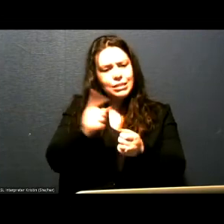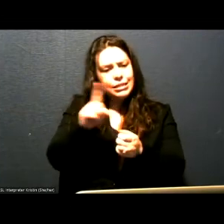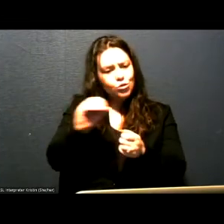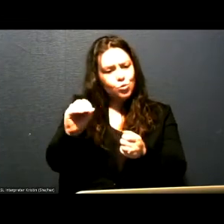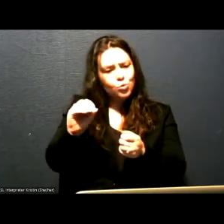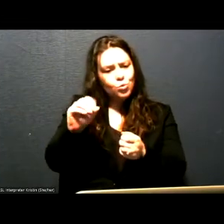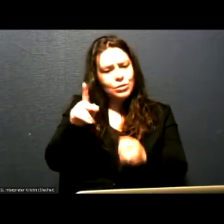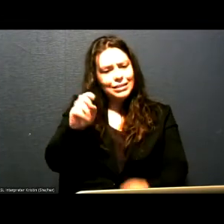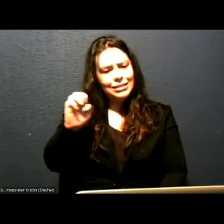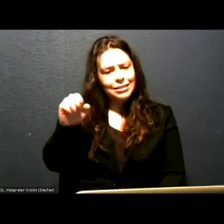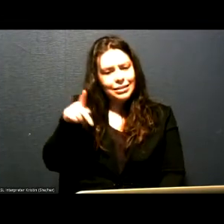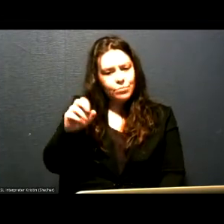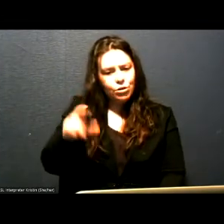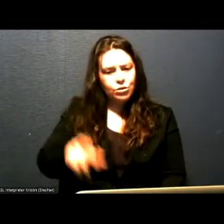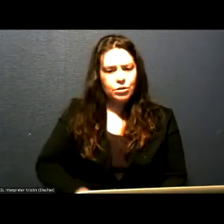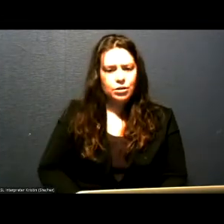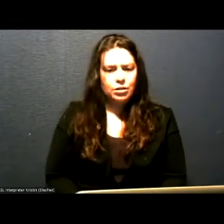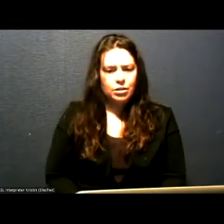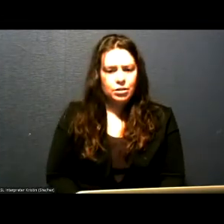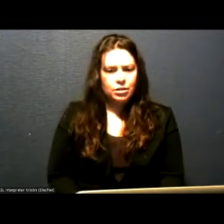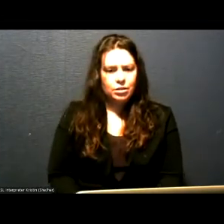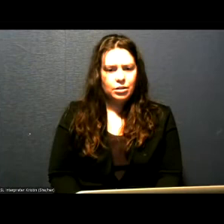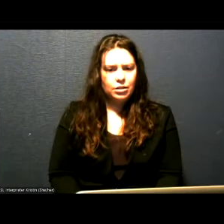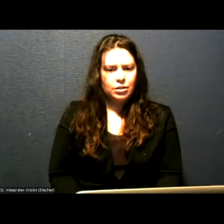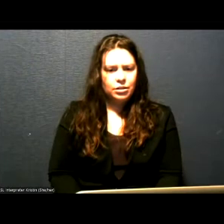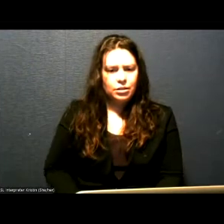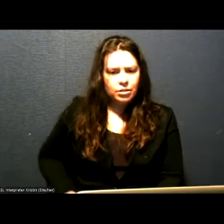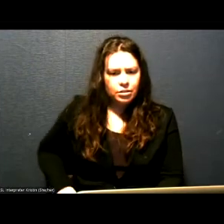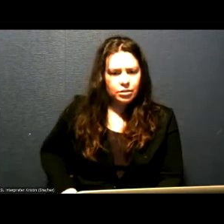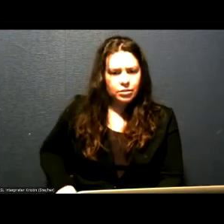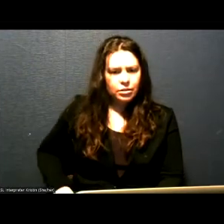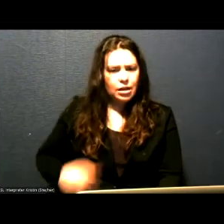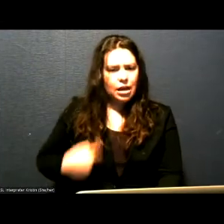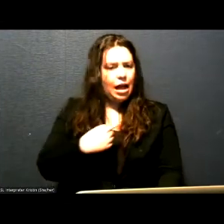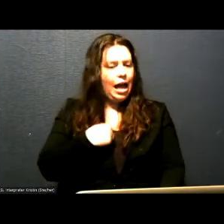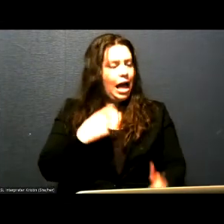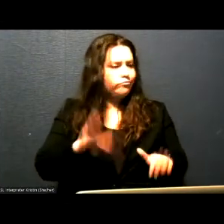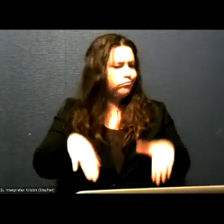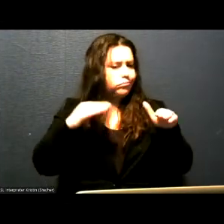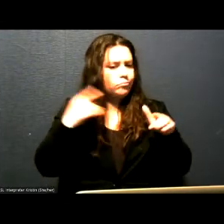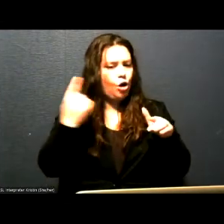Kayleigh: Yeah, I’ll turn it on on me, um, so I’ve always loved animals. My entire life I always loved animals.